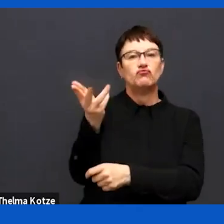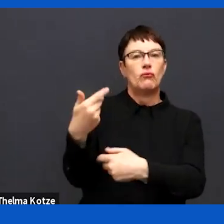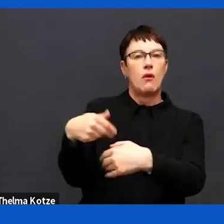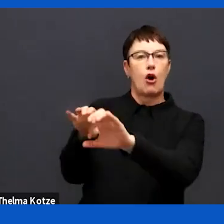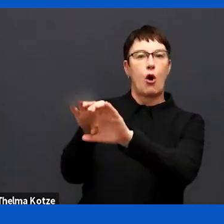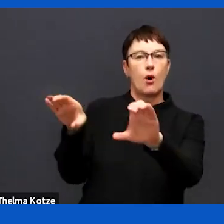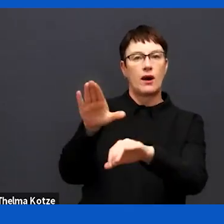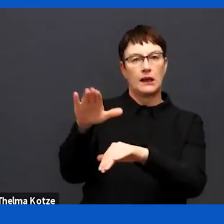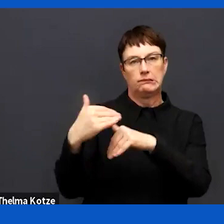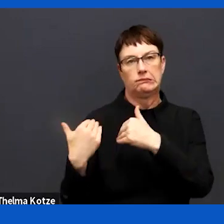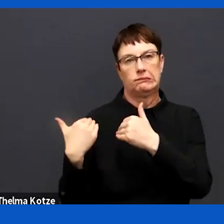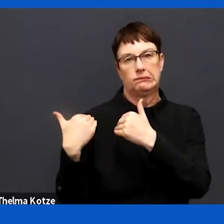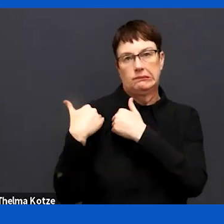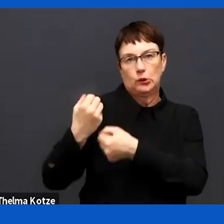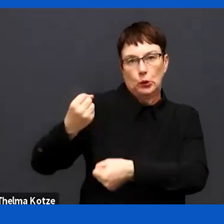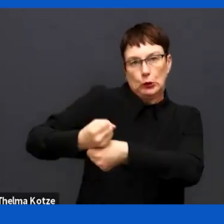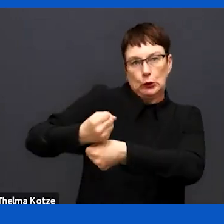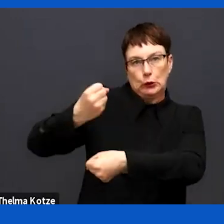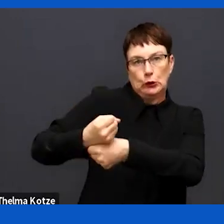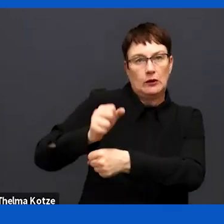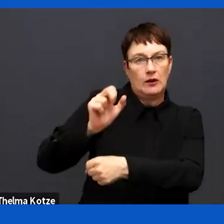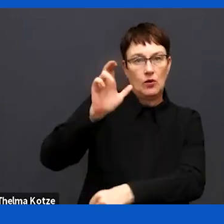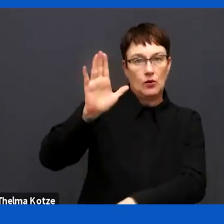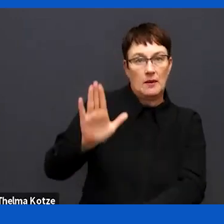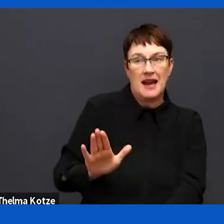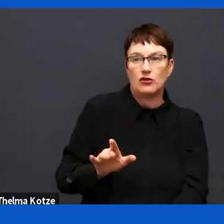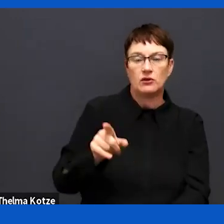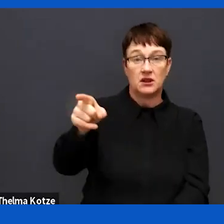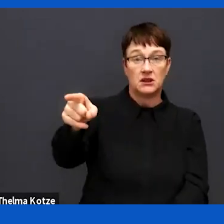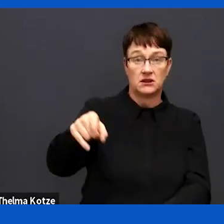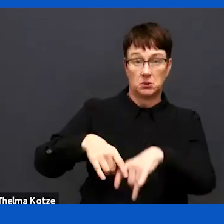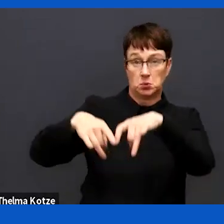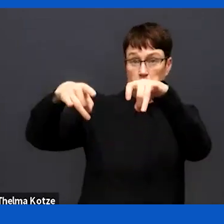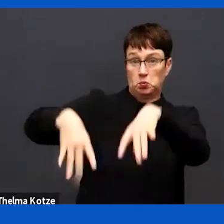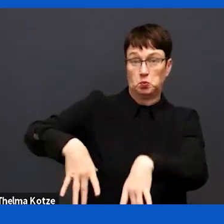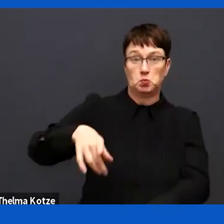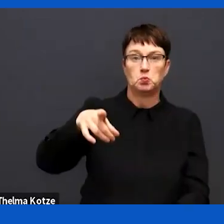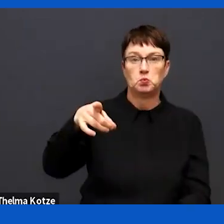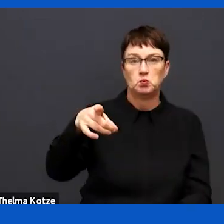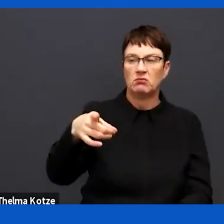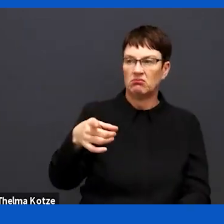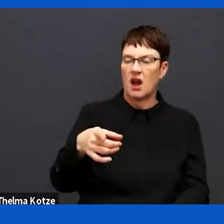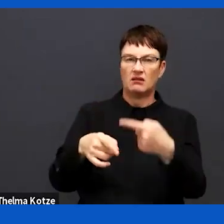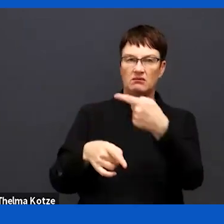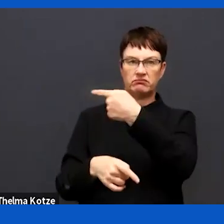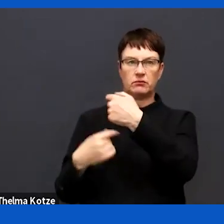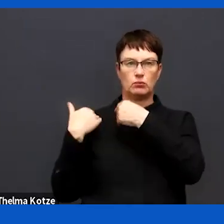If nothing else, then look at these. But there are better ways of doing